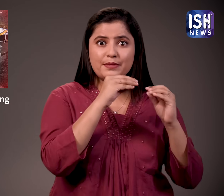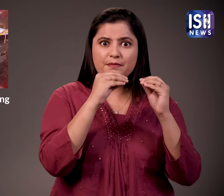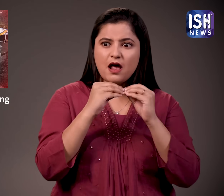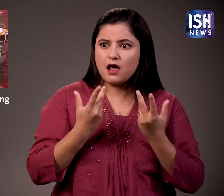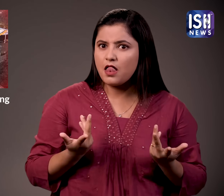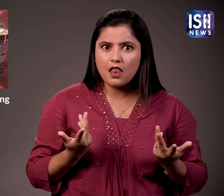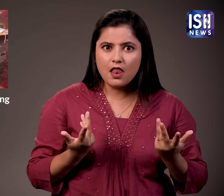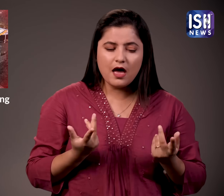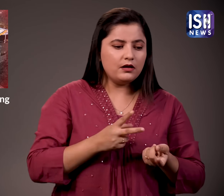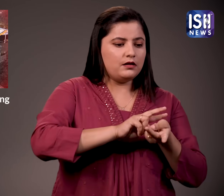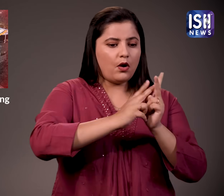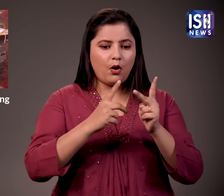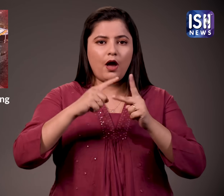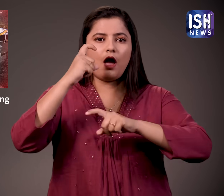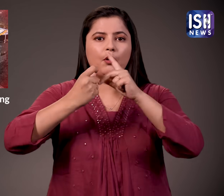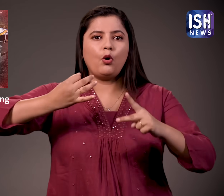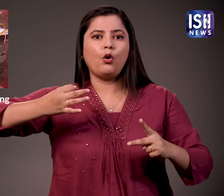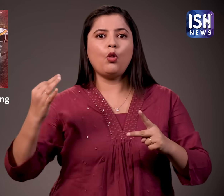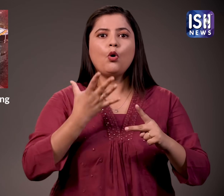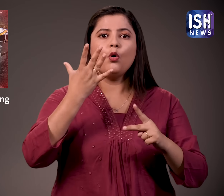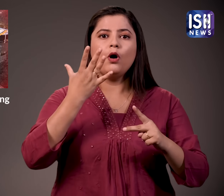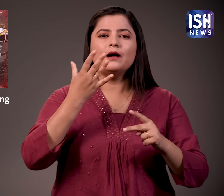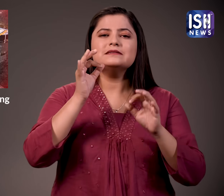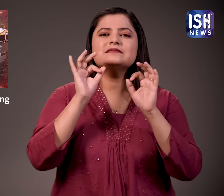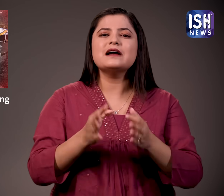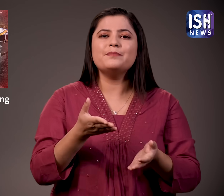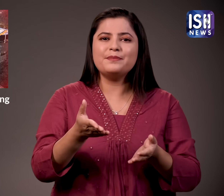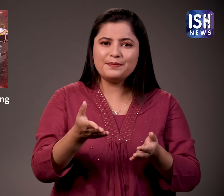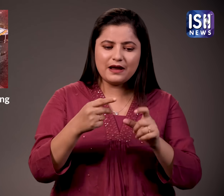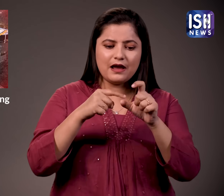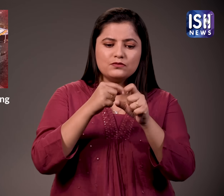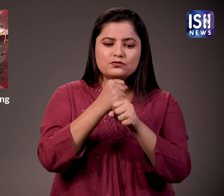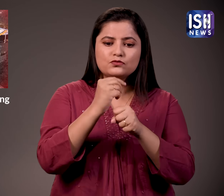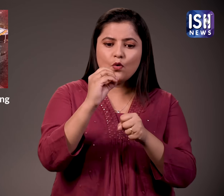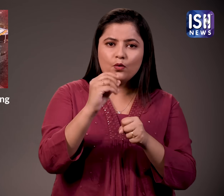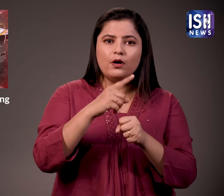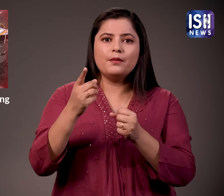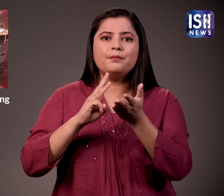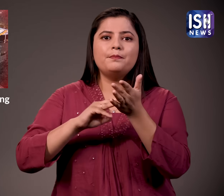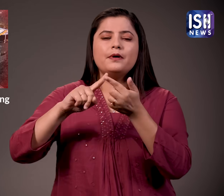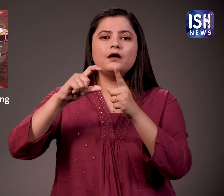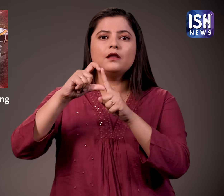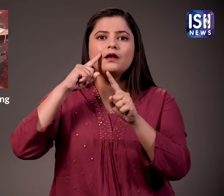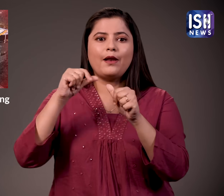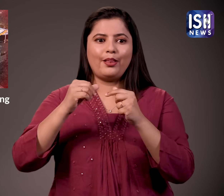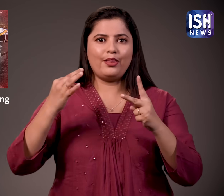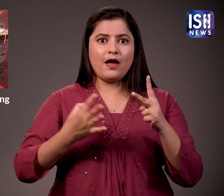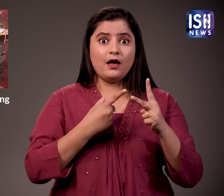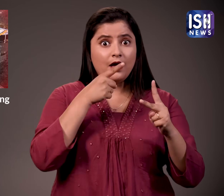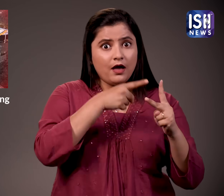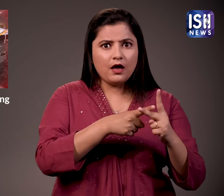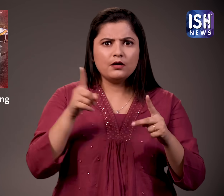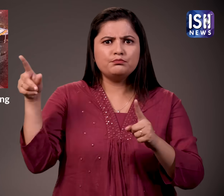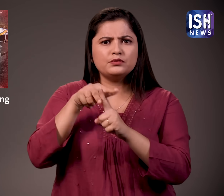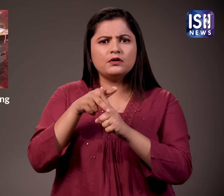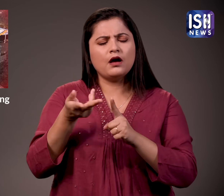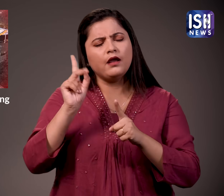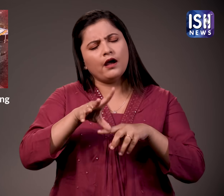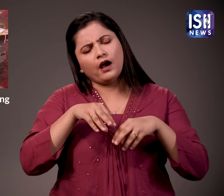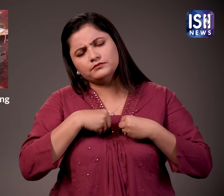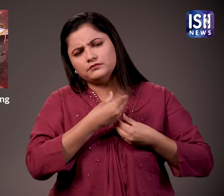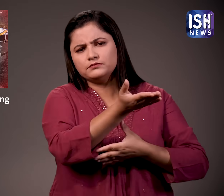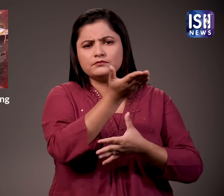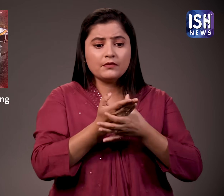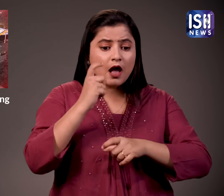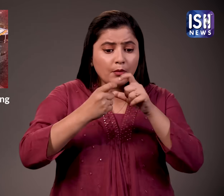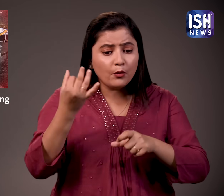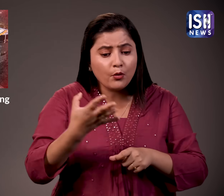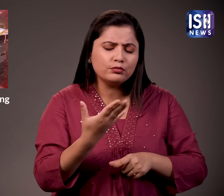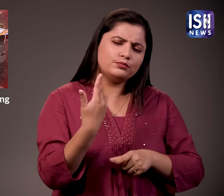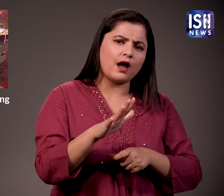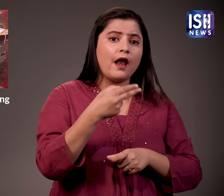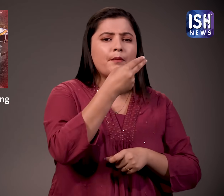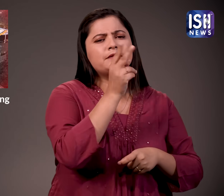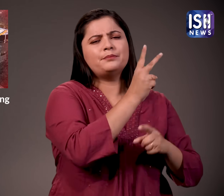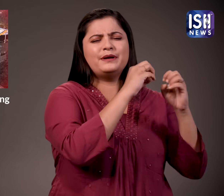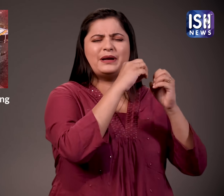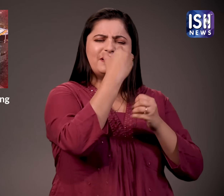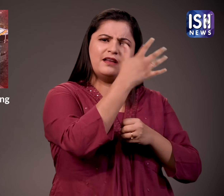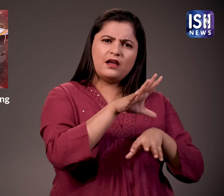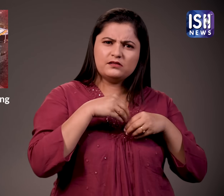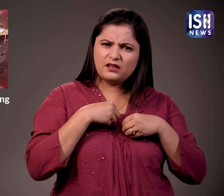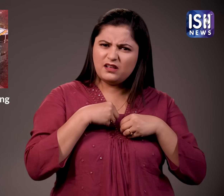Despite being blacklisted, Bhinde established Ego Media and continued to secure contracts for billboards from BMC.